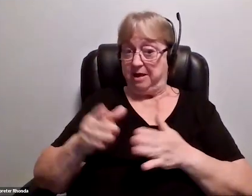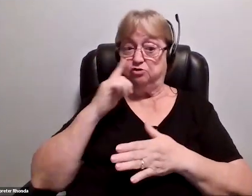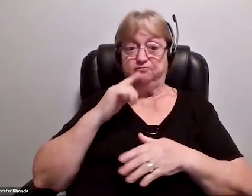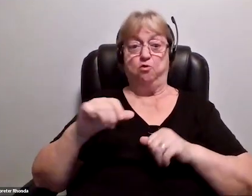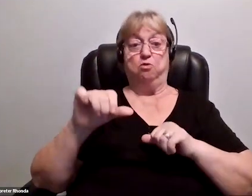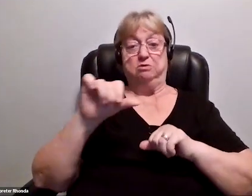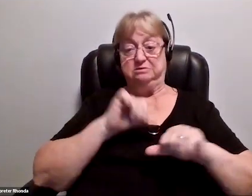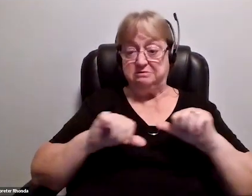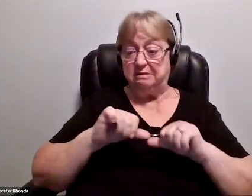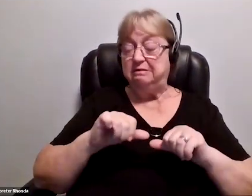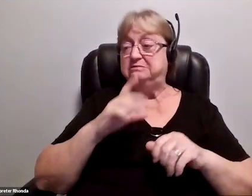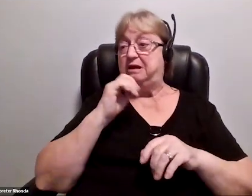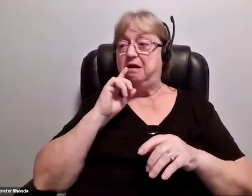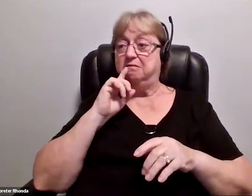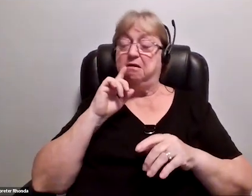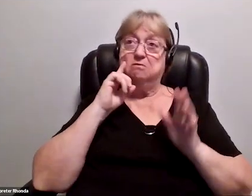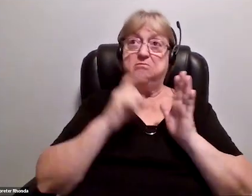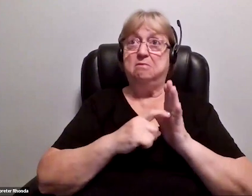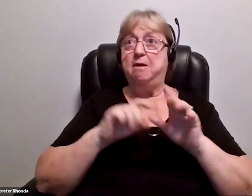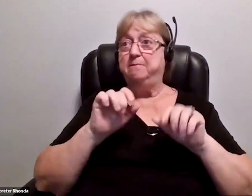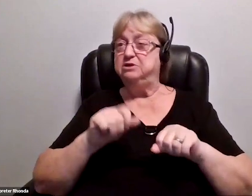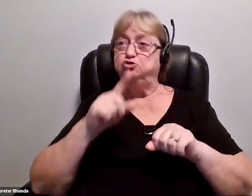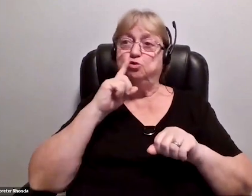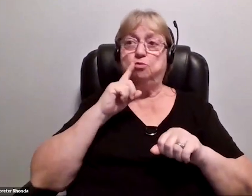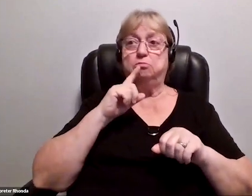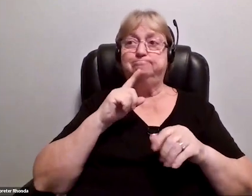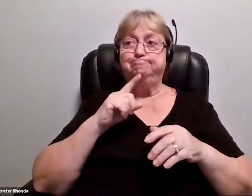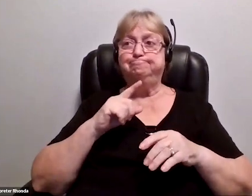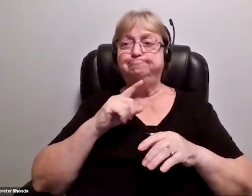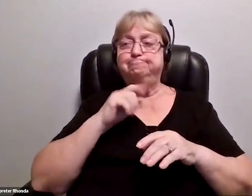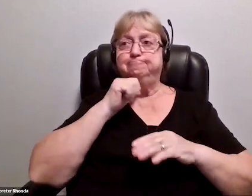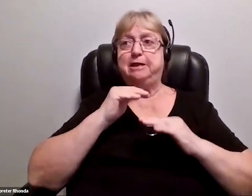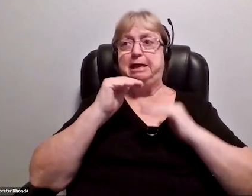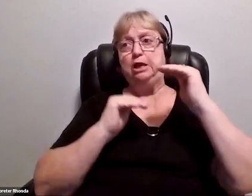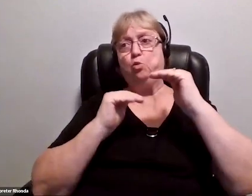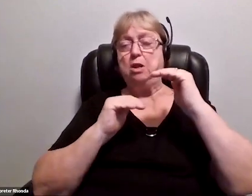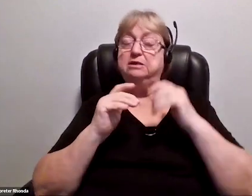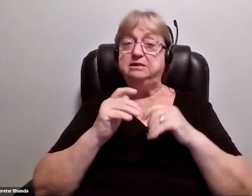causes of inequality in STEM participation in order to promote equity in this field,